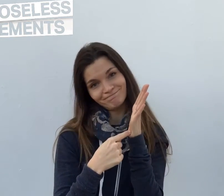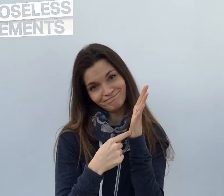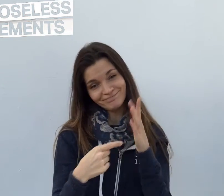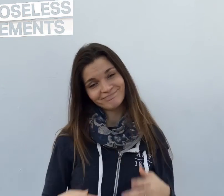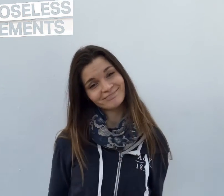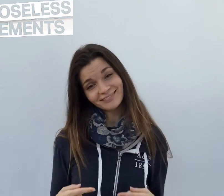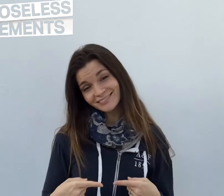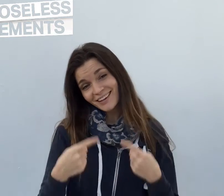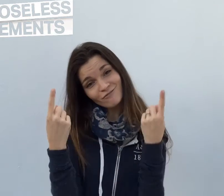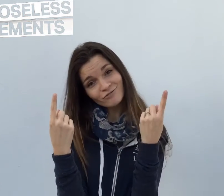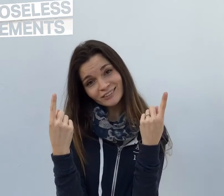"Different!"